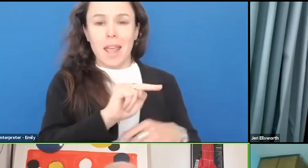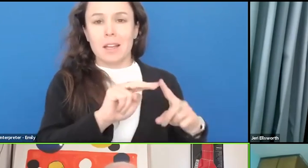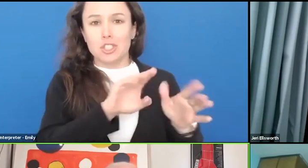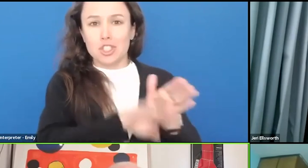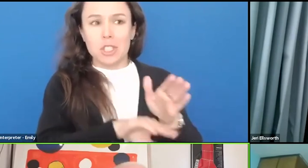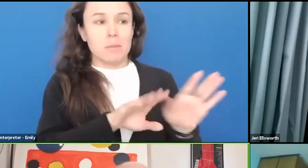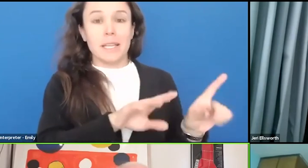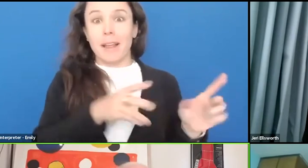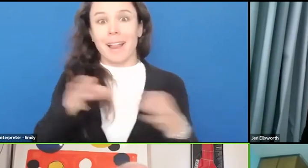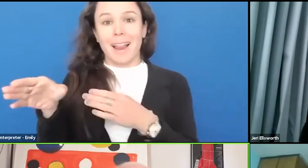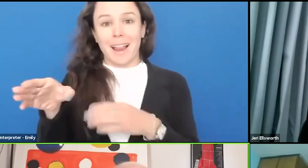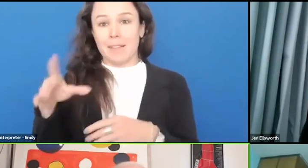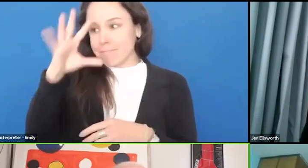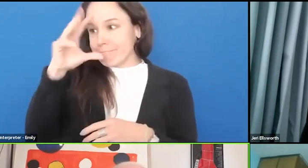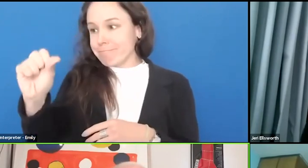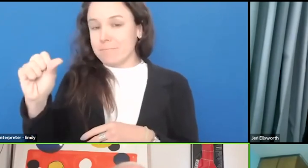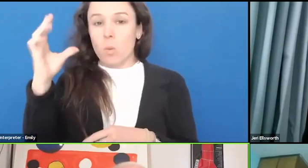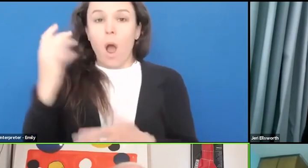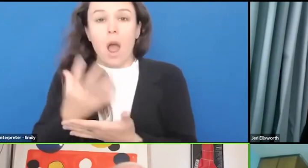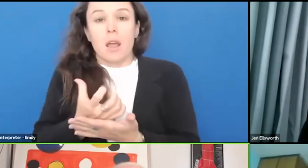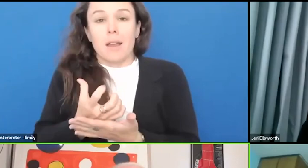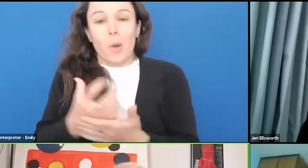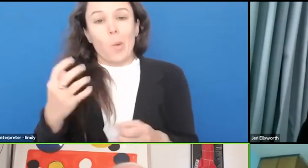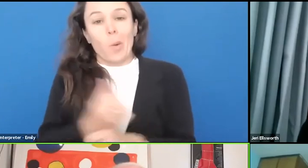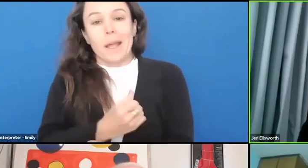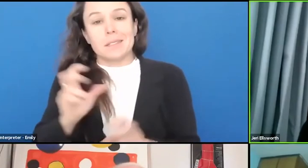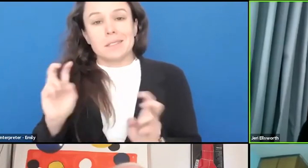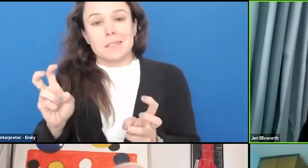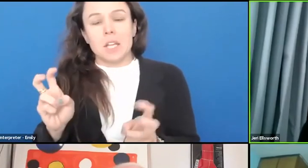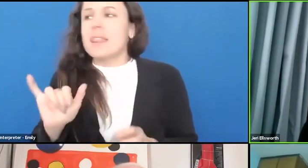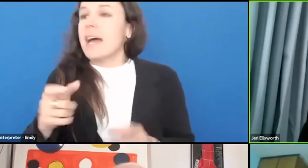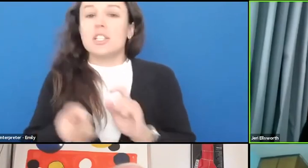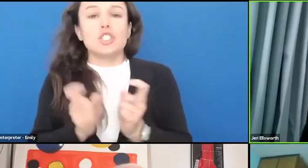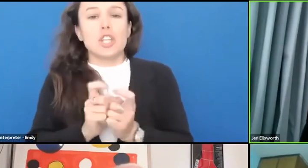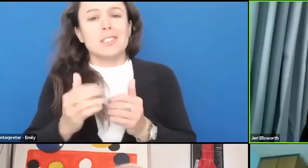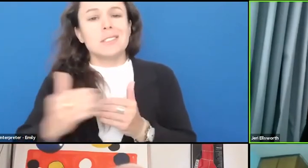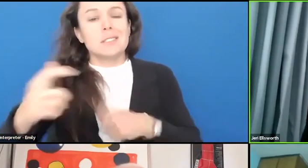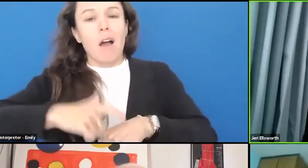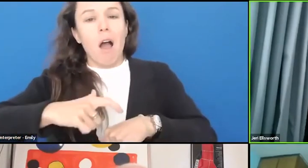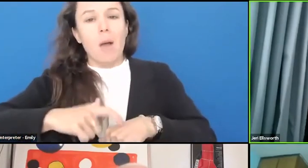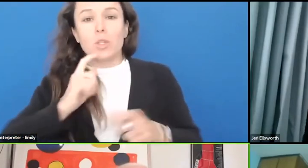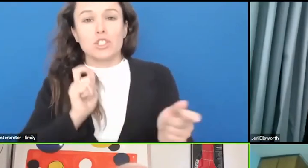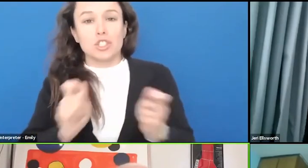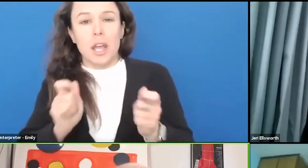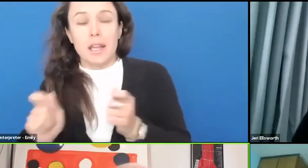but it's because desire wins, and so many -- That changes over time though I mean who's Sure, who it involves --